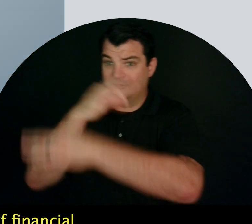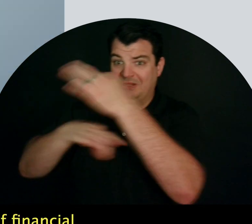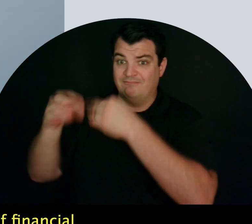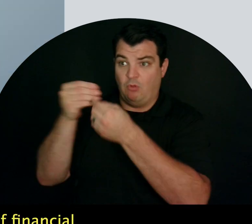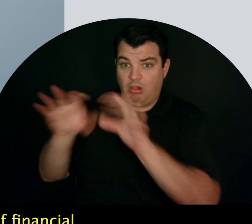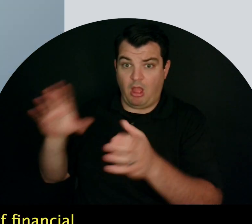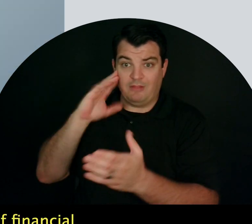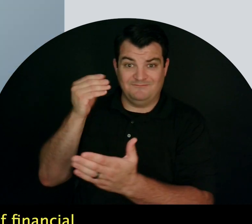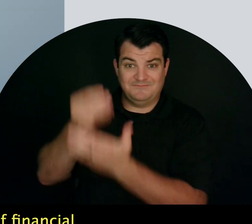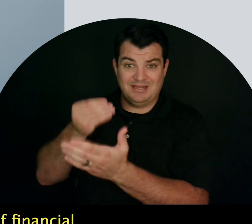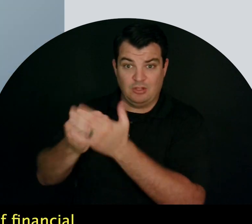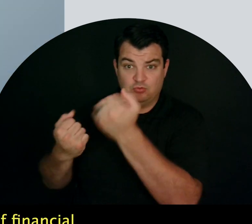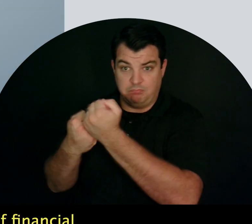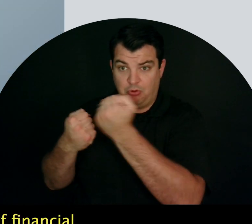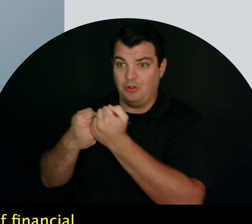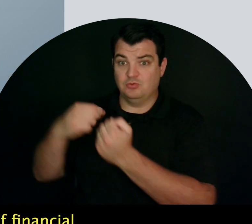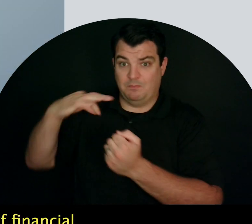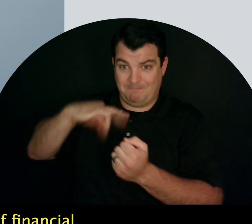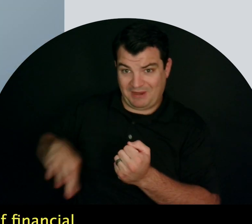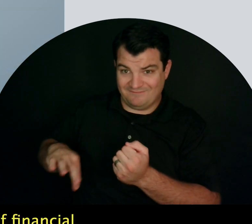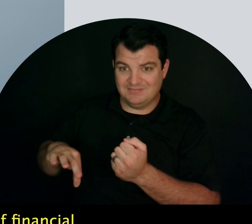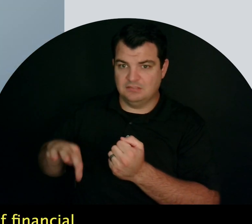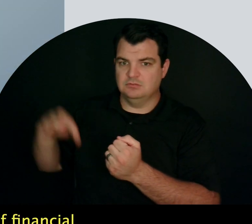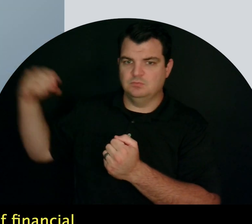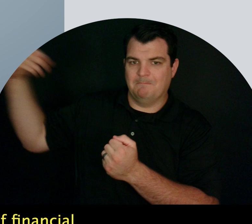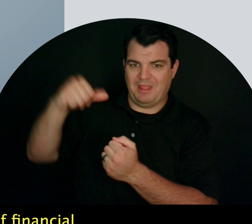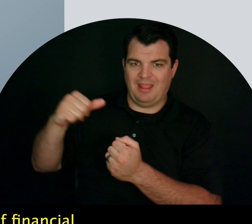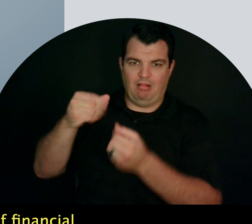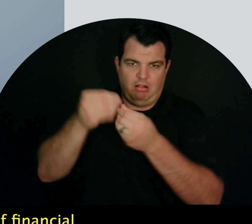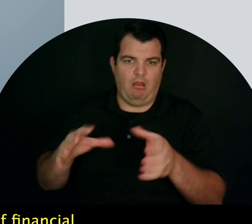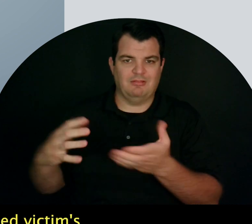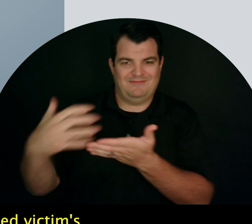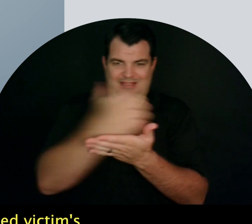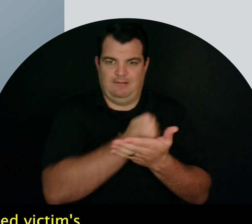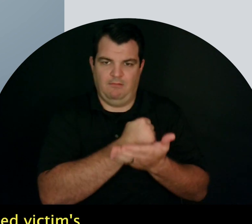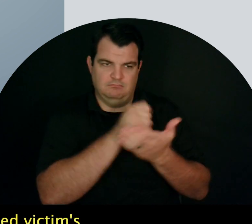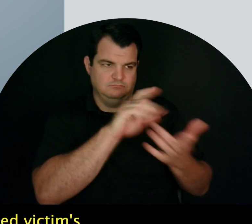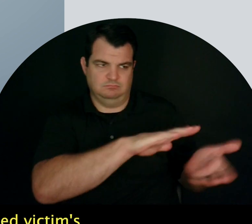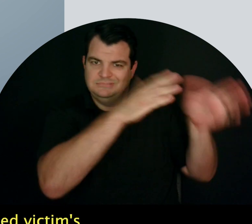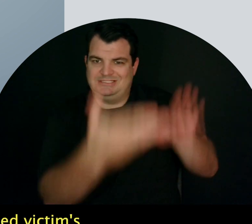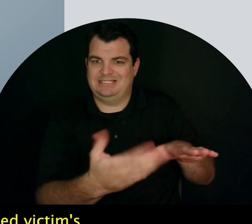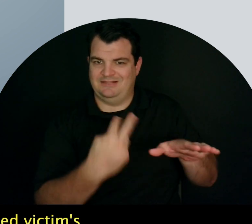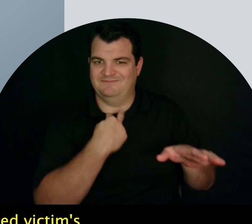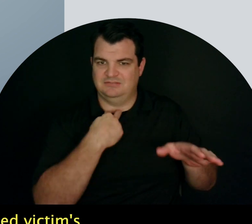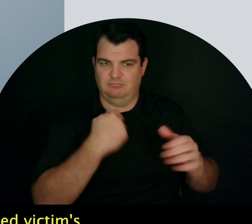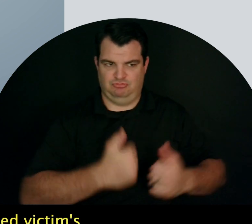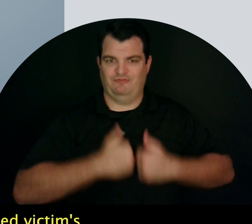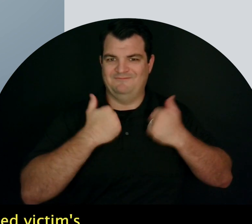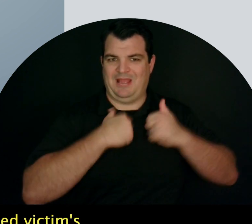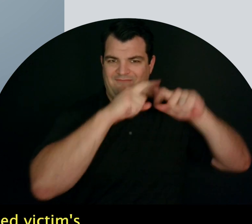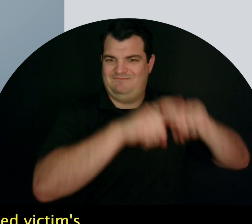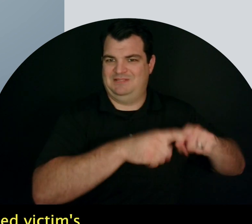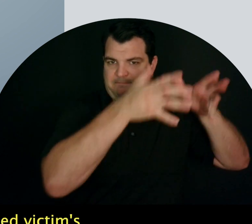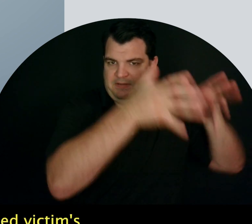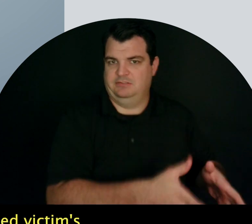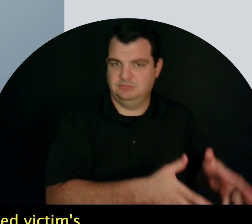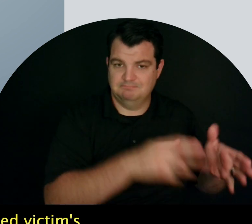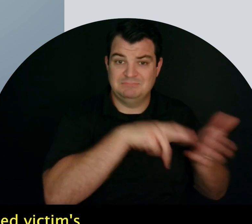Reimbursement for loss of financial support is a benefit to pay loss of income to a deceased victim's surviving dependents.